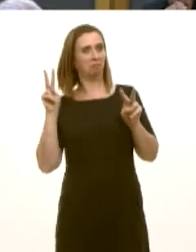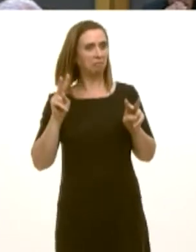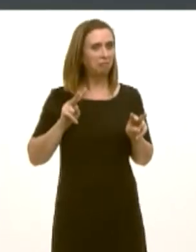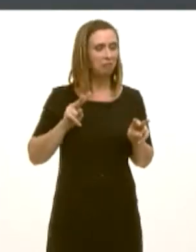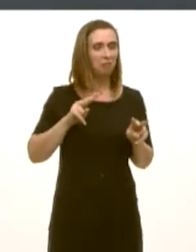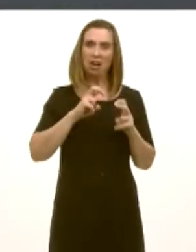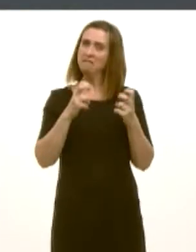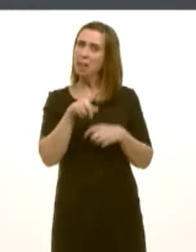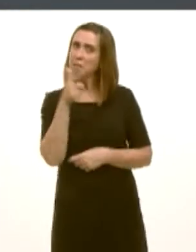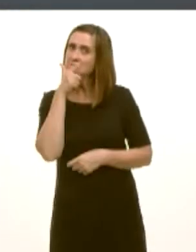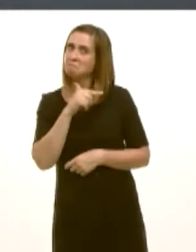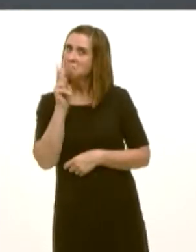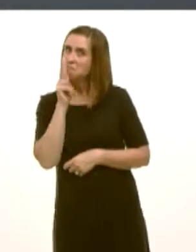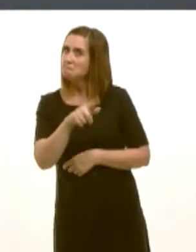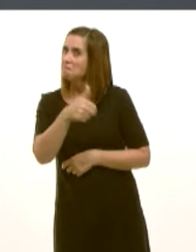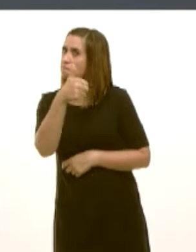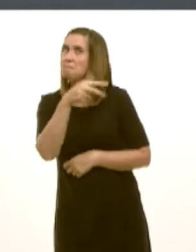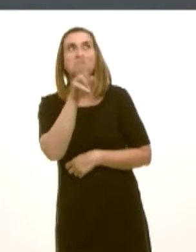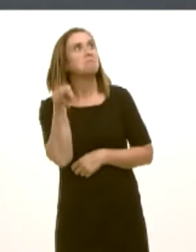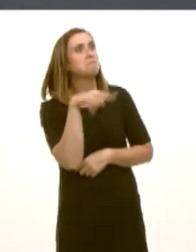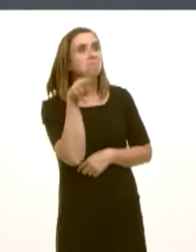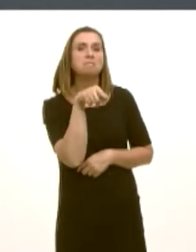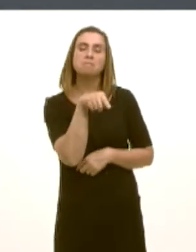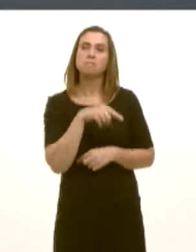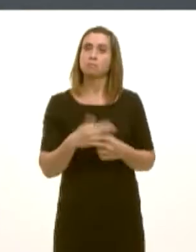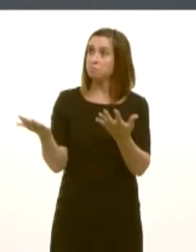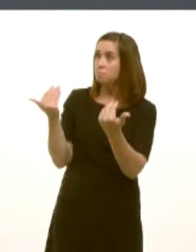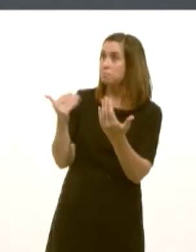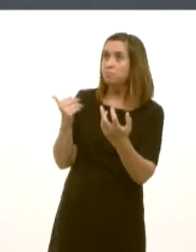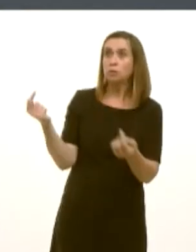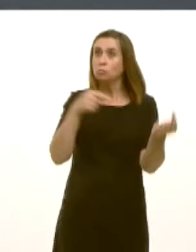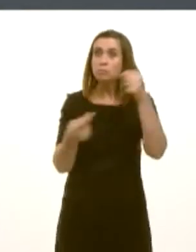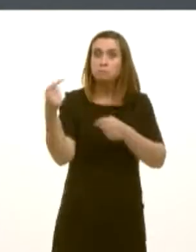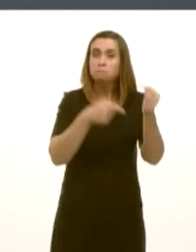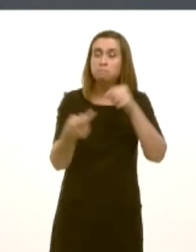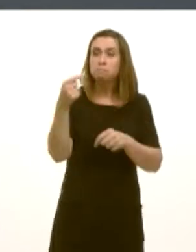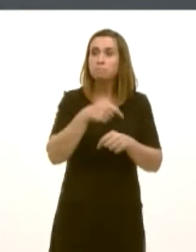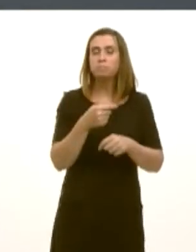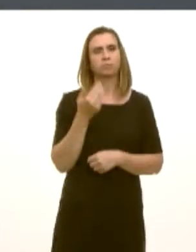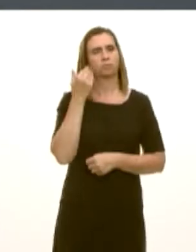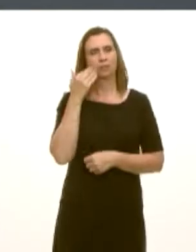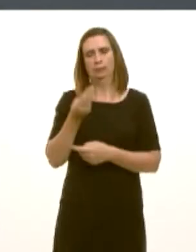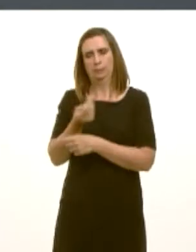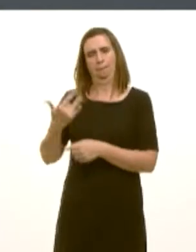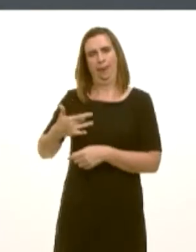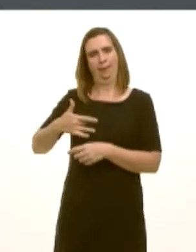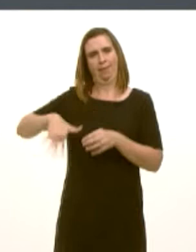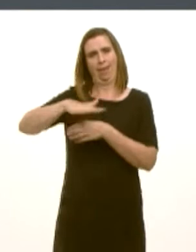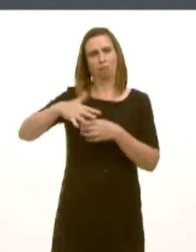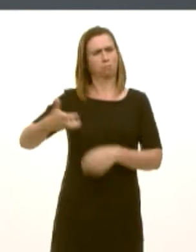Nevertheless, like other Members, I was contacted by a number of constituents recently who were unhappy with the extensive road closures.